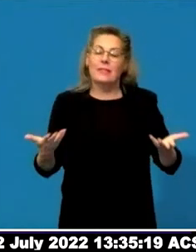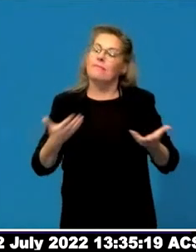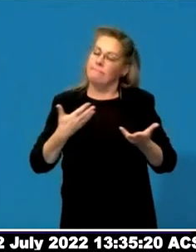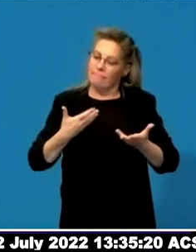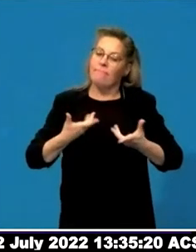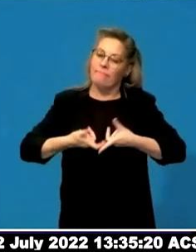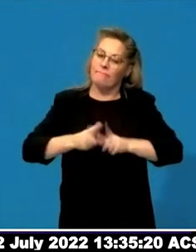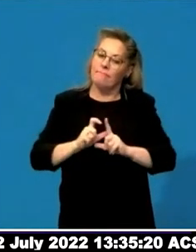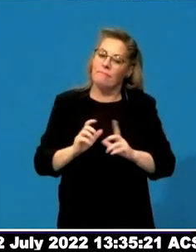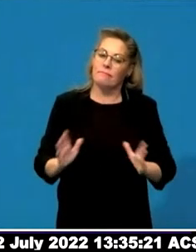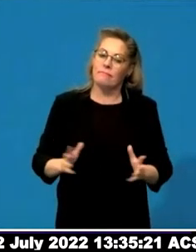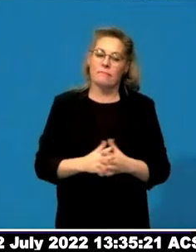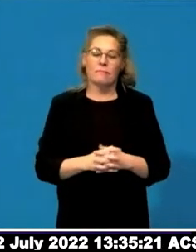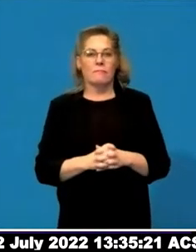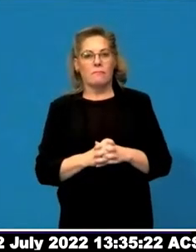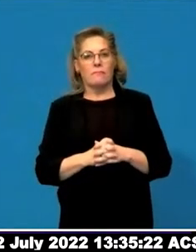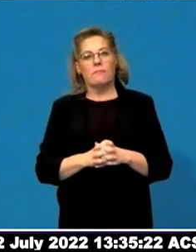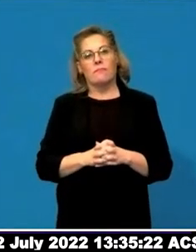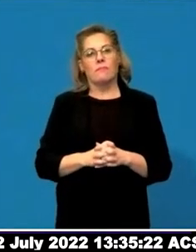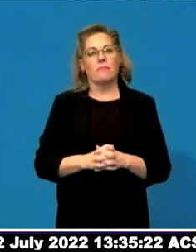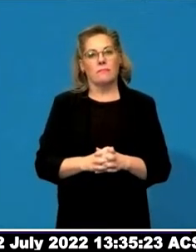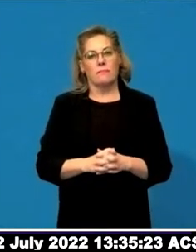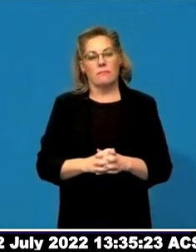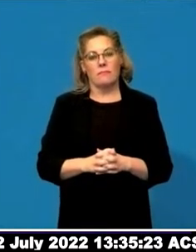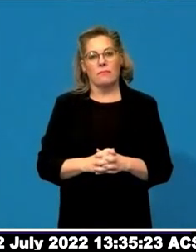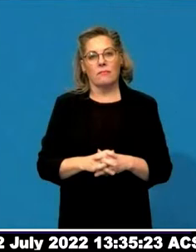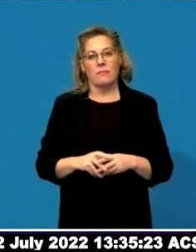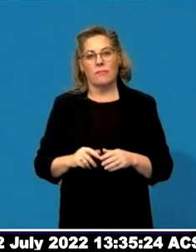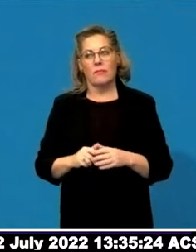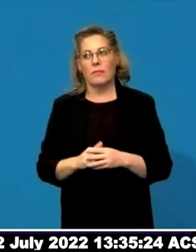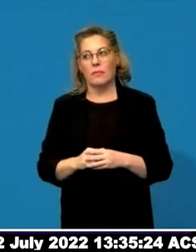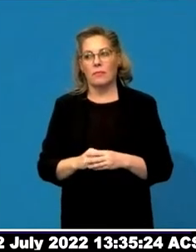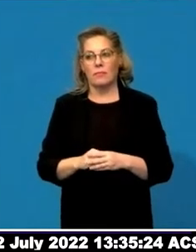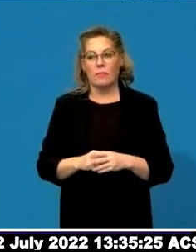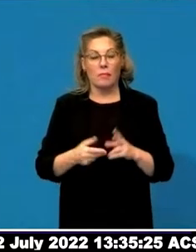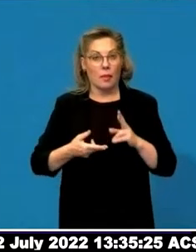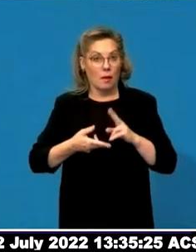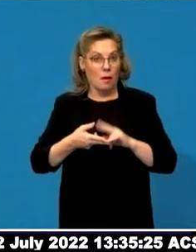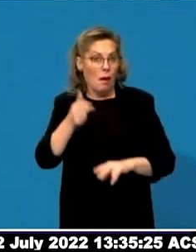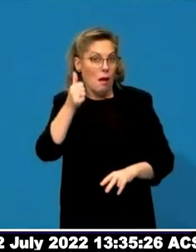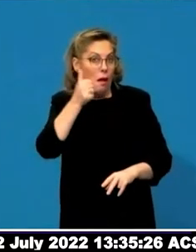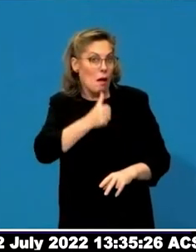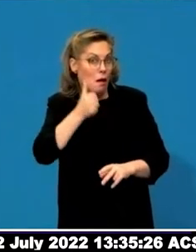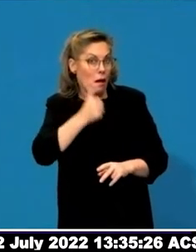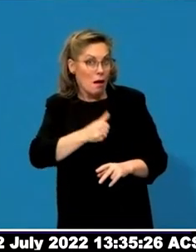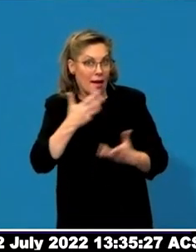MS McMAHON: If there were providers who were able to - who were permanently on the Lands, would that make a difference